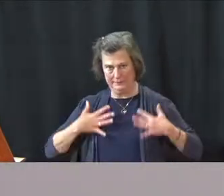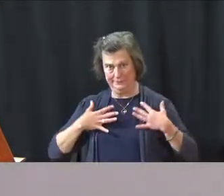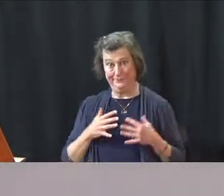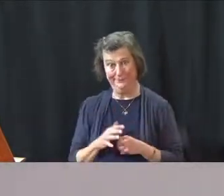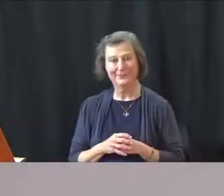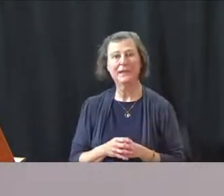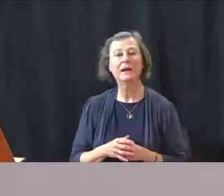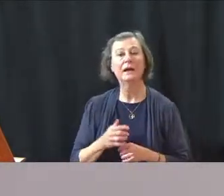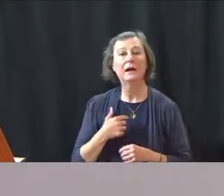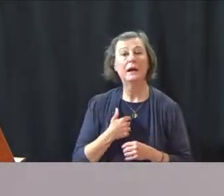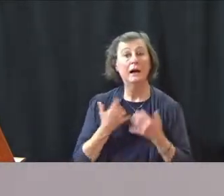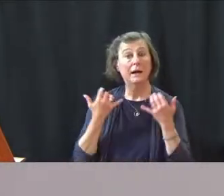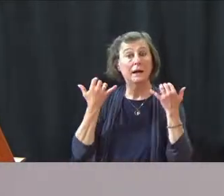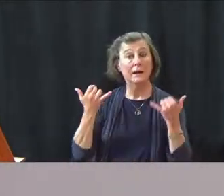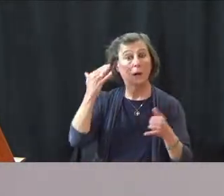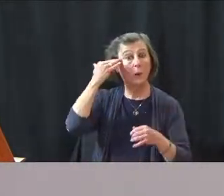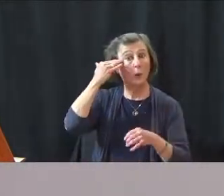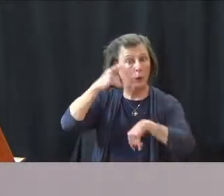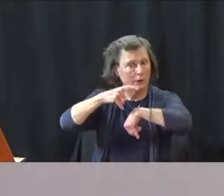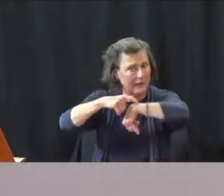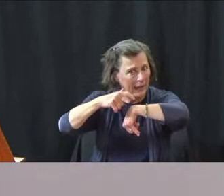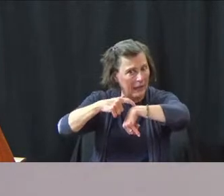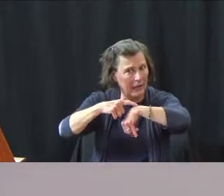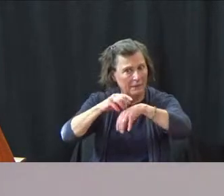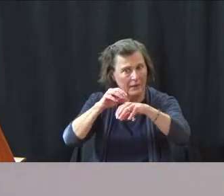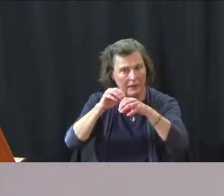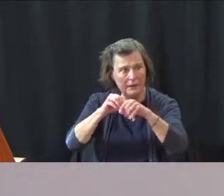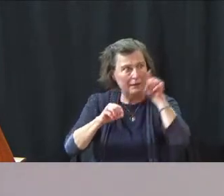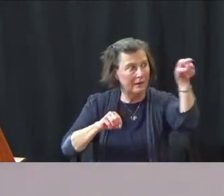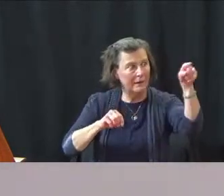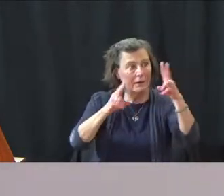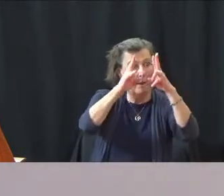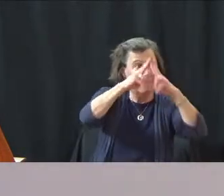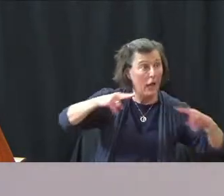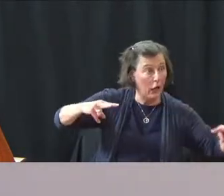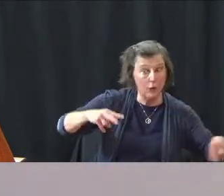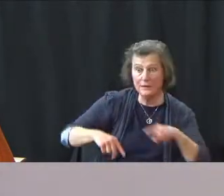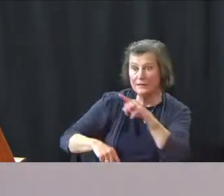I now know the time in Paris and Greece.